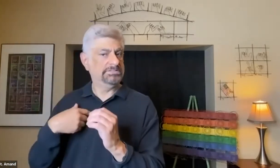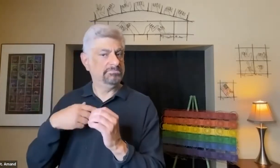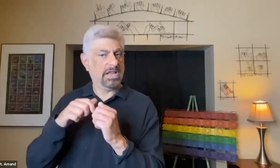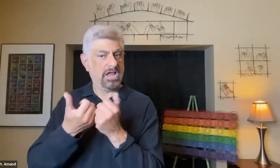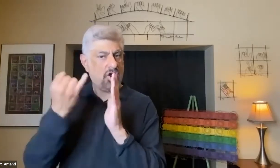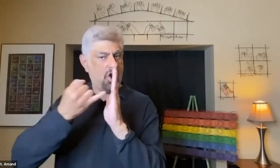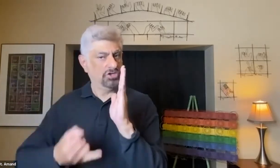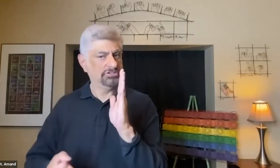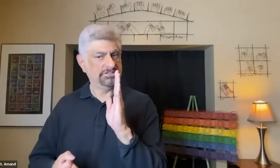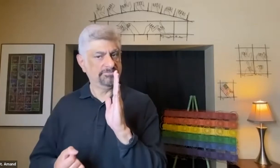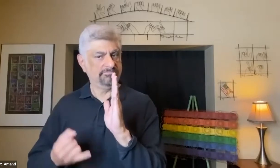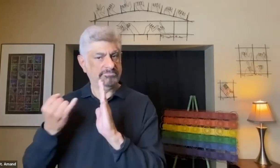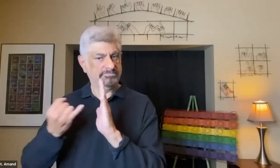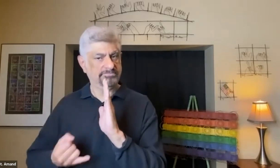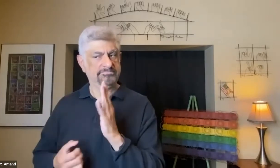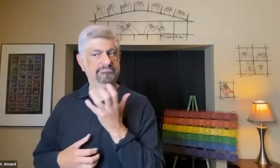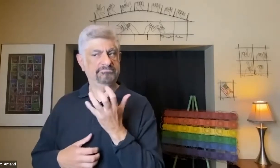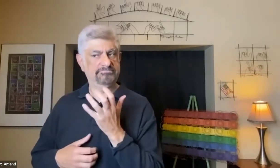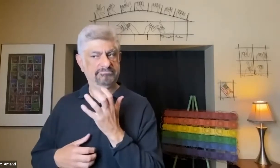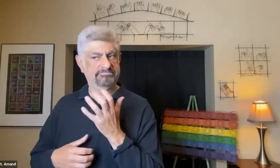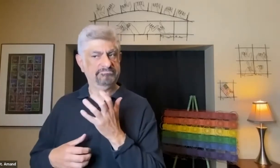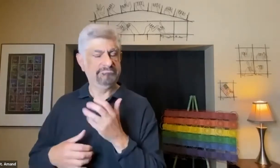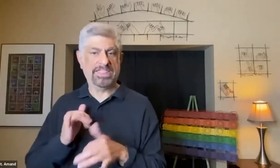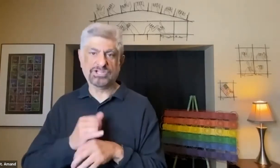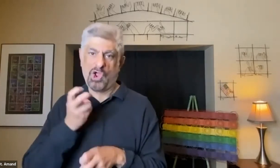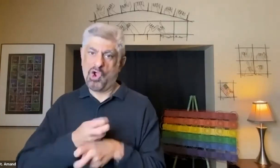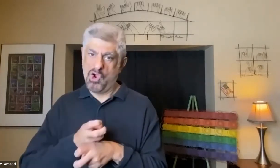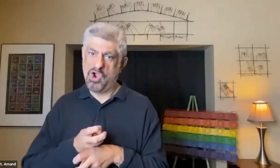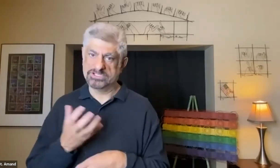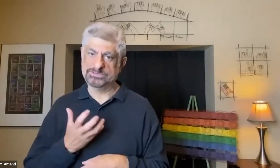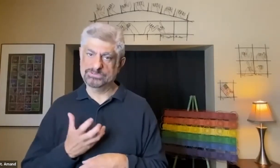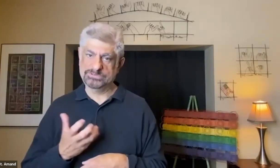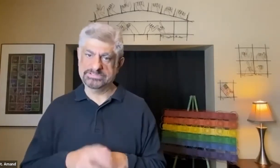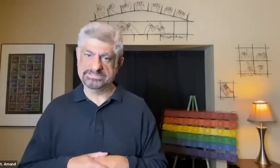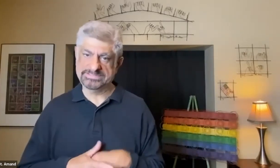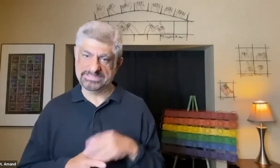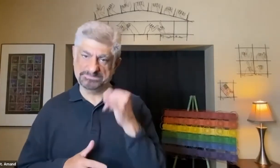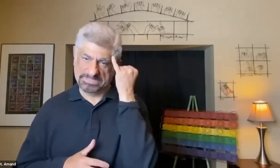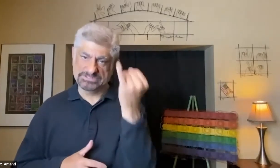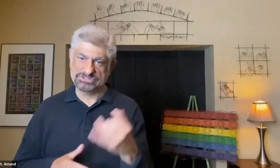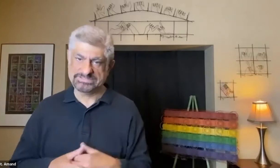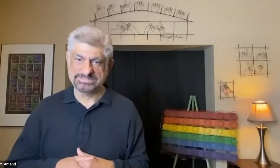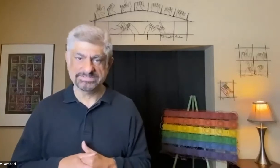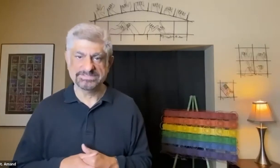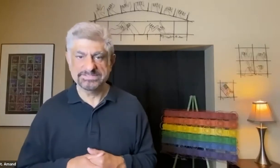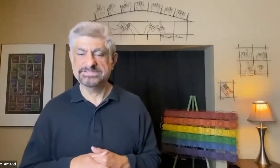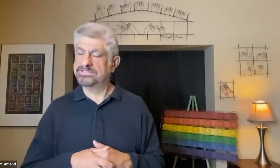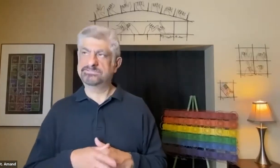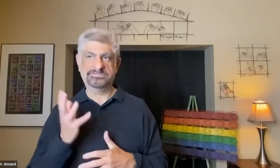He tried to teach me how to do artwork, too, but--heh!--that's a much harder task for me,